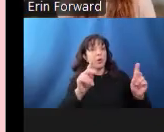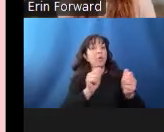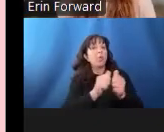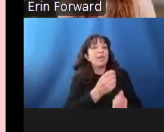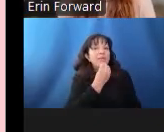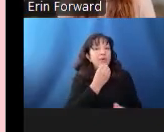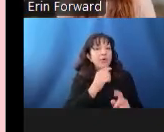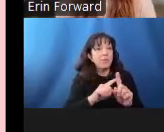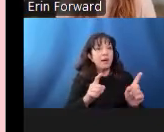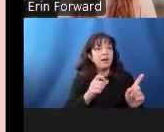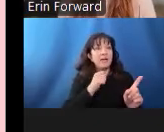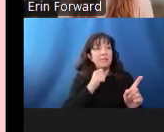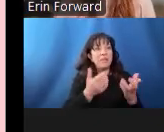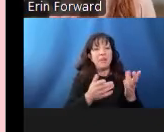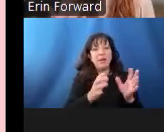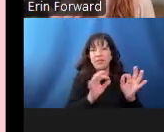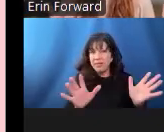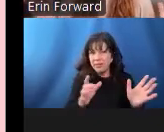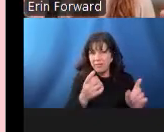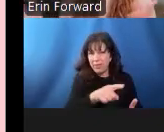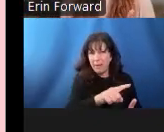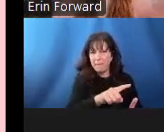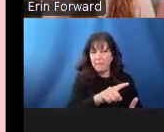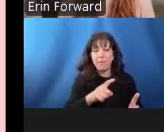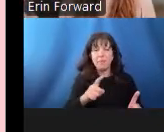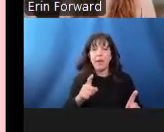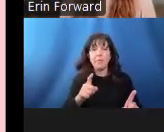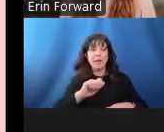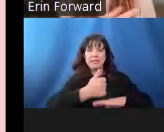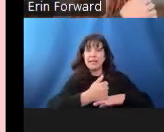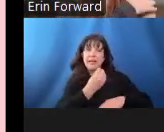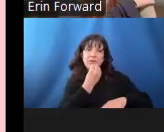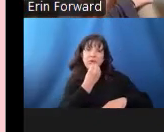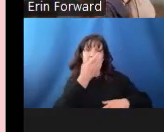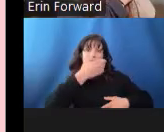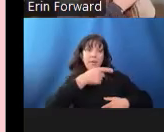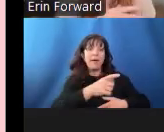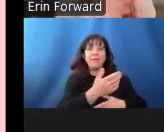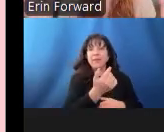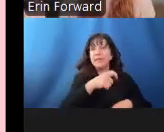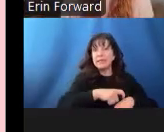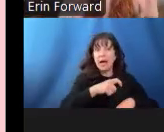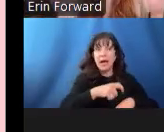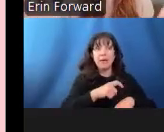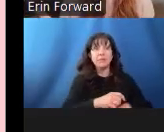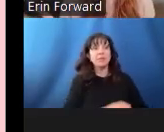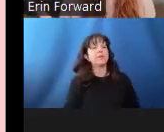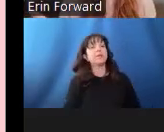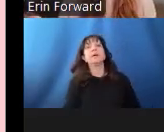meaningful to them. So you may be putting food in front of them 15 times like like parents get told, takes 15 exposures